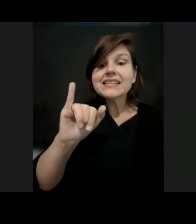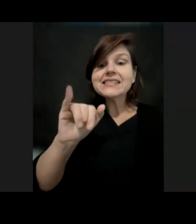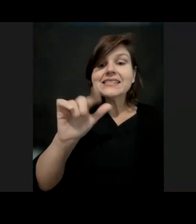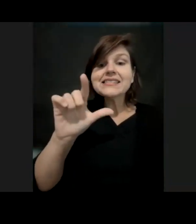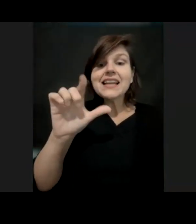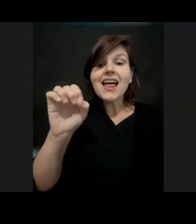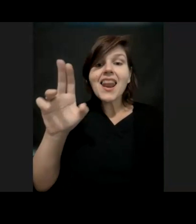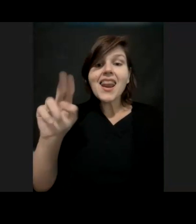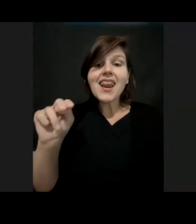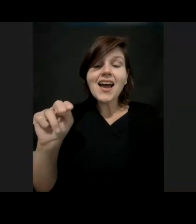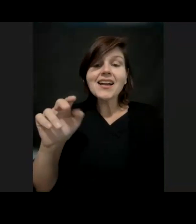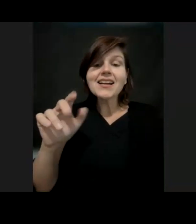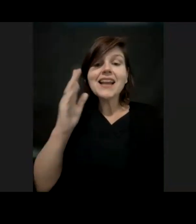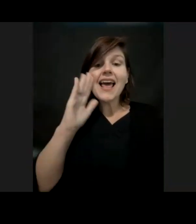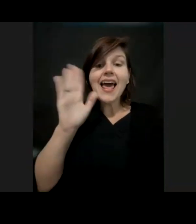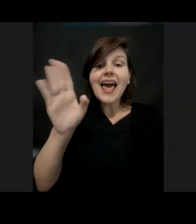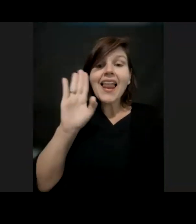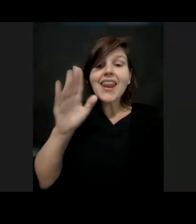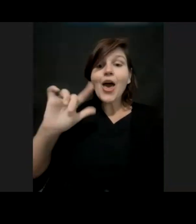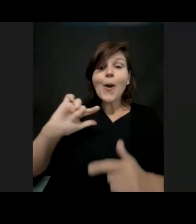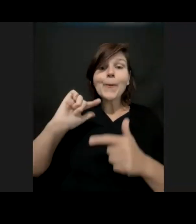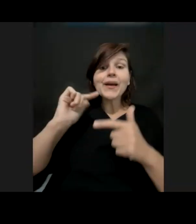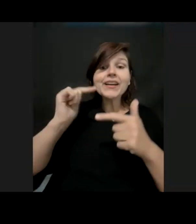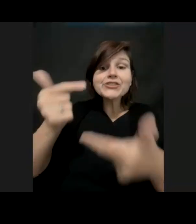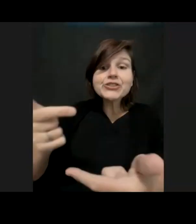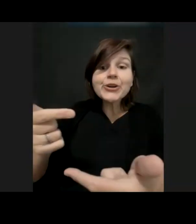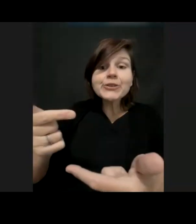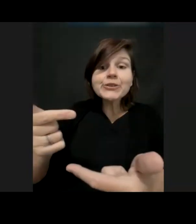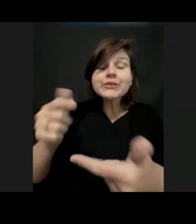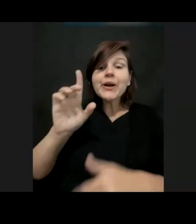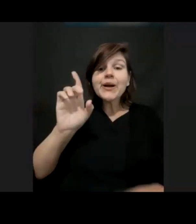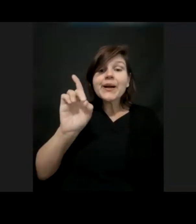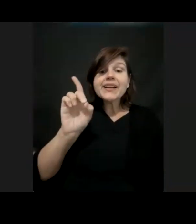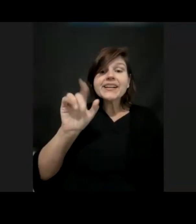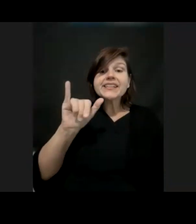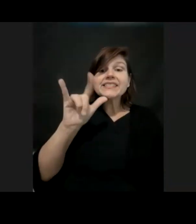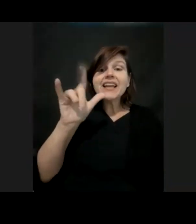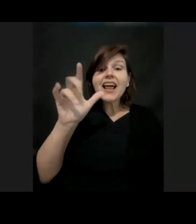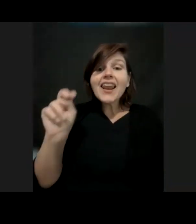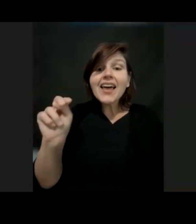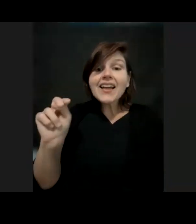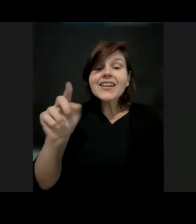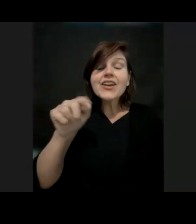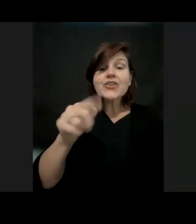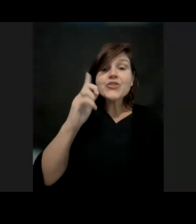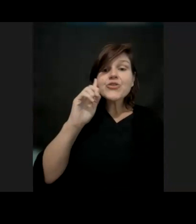It's your turn, Dillon. It’s so great to see you, Dillon. Are you ready, Dillon? Let’s go!